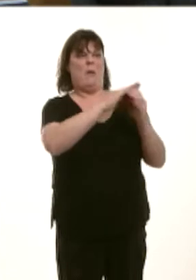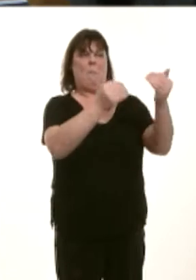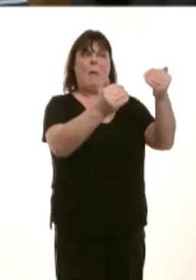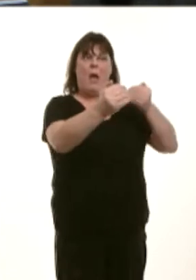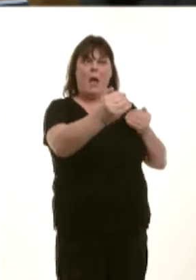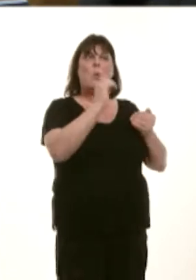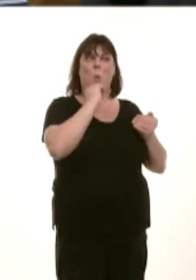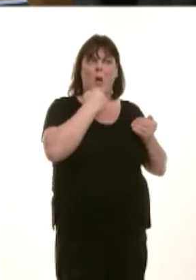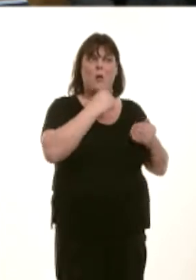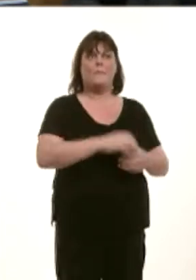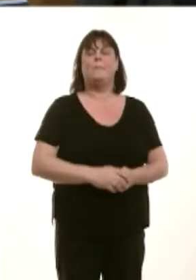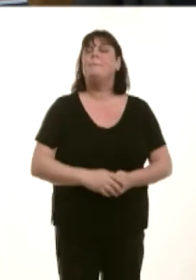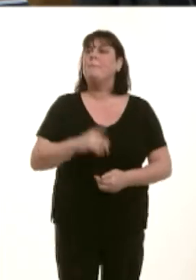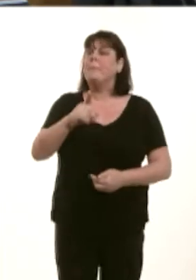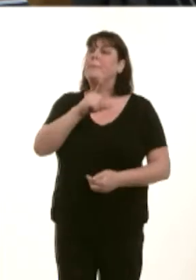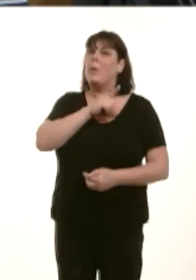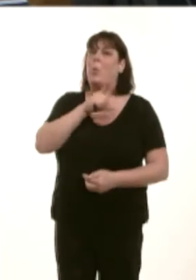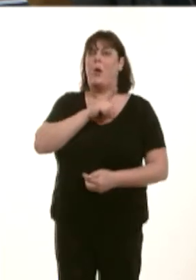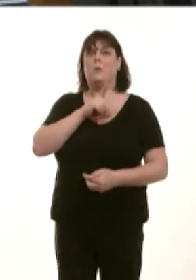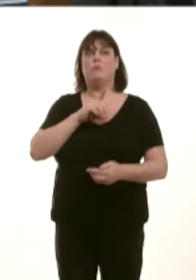does have benefits for rural Wales.